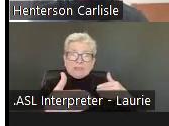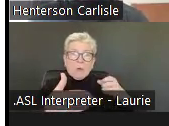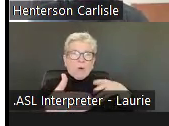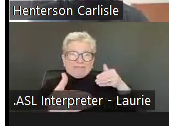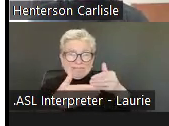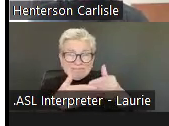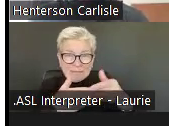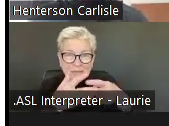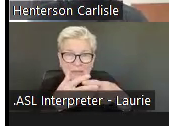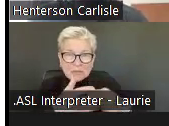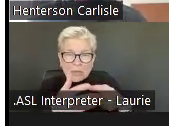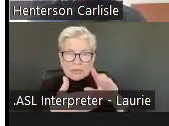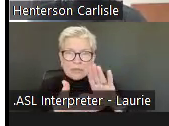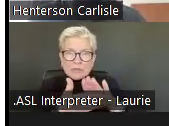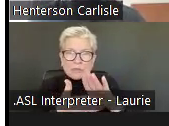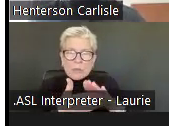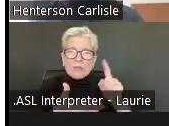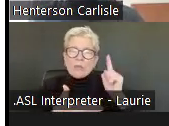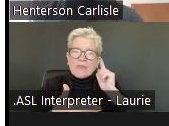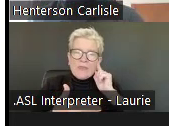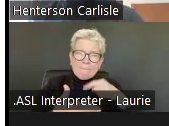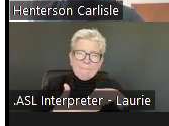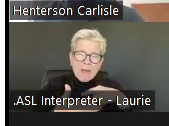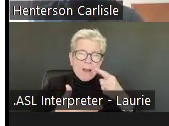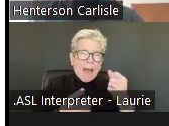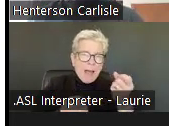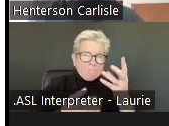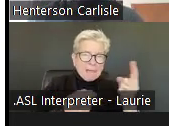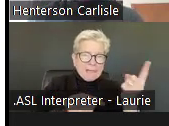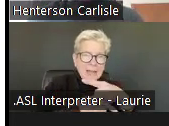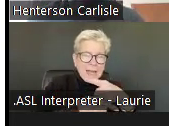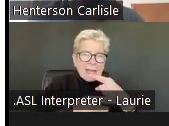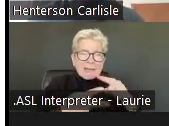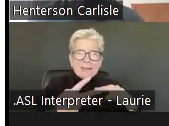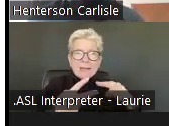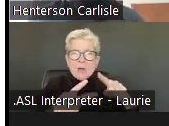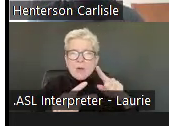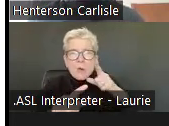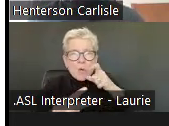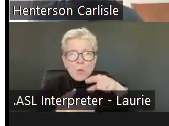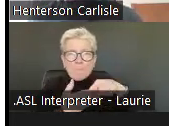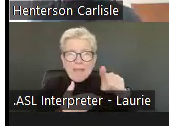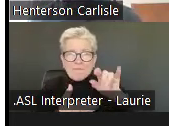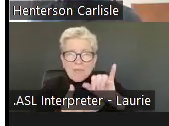thinking about funding, how will you pay for it? Are there, is there a grant? What budget lines are